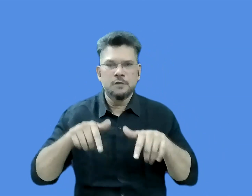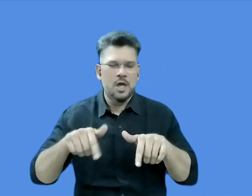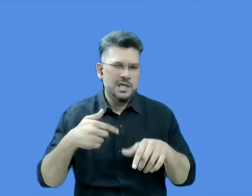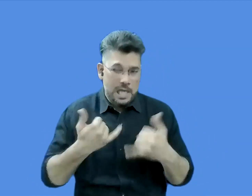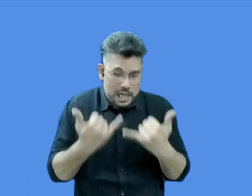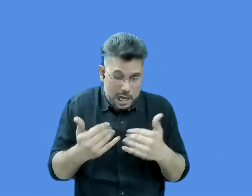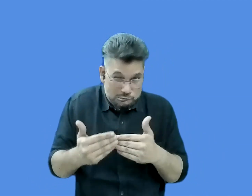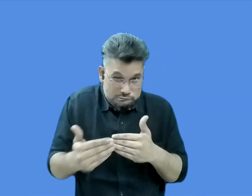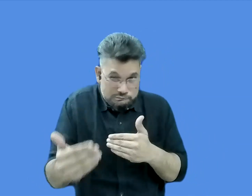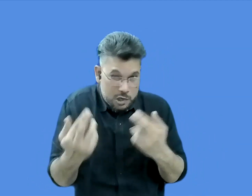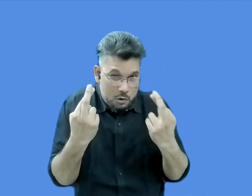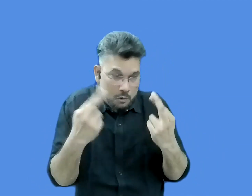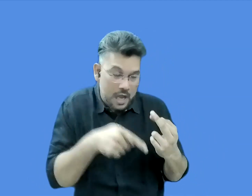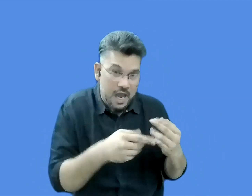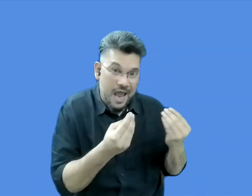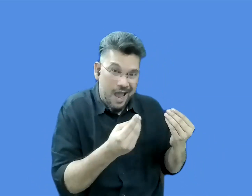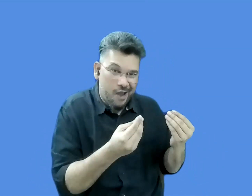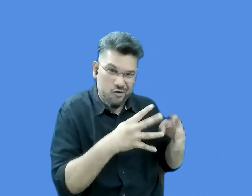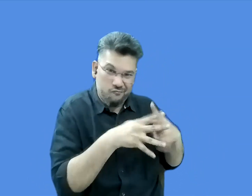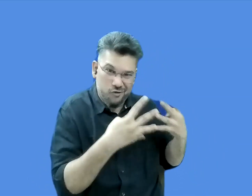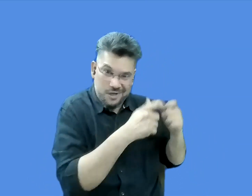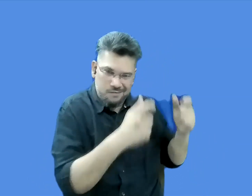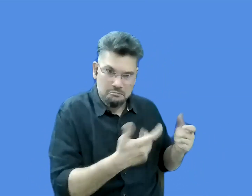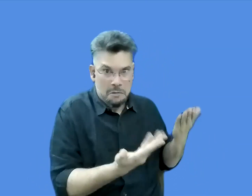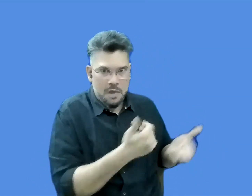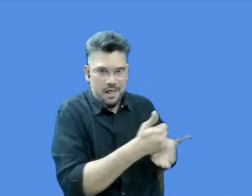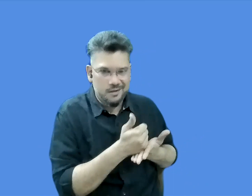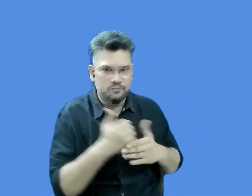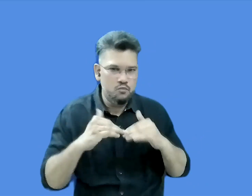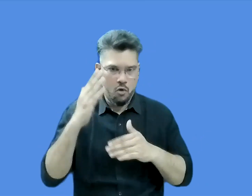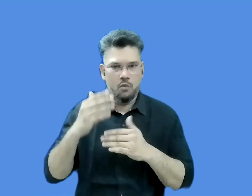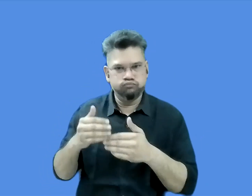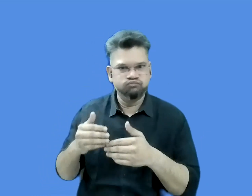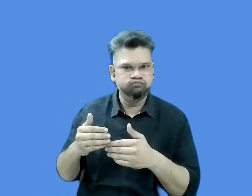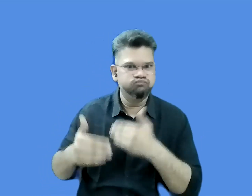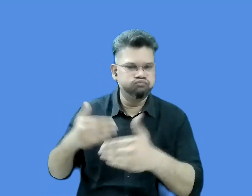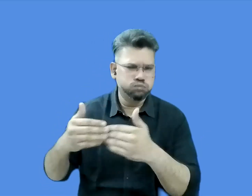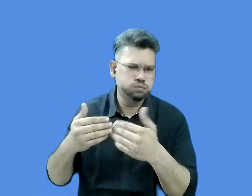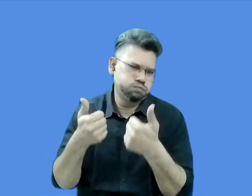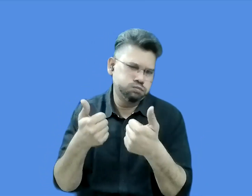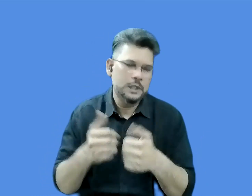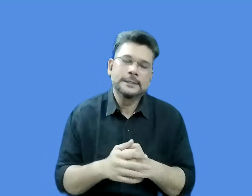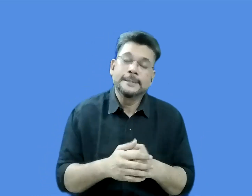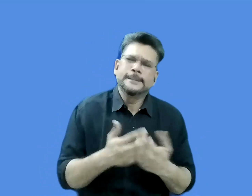said before, it is not systematic enough. Now we hope it is a lot more systemized because of the Results Framework that we have